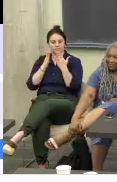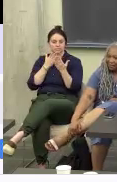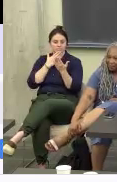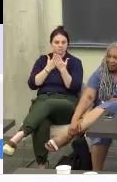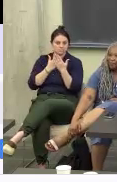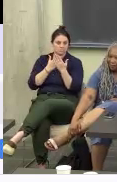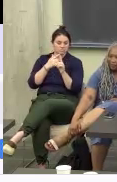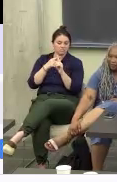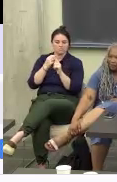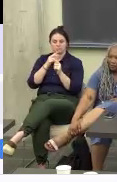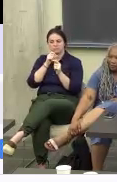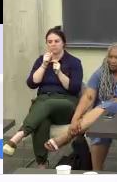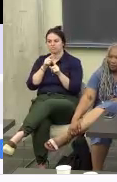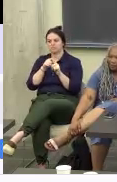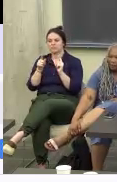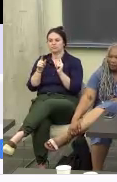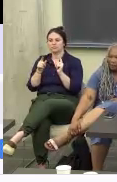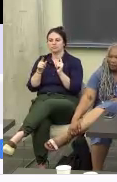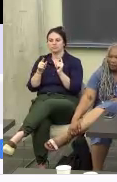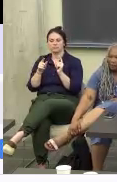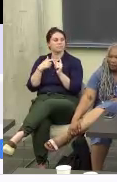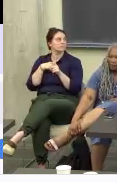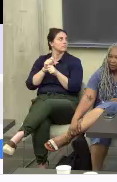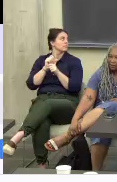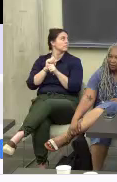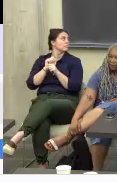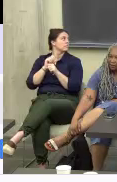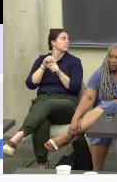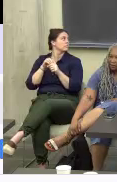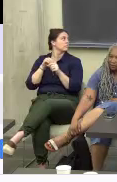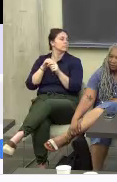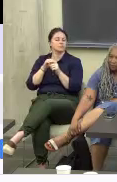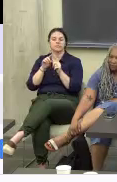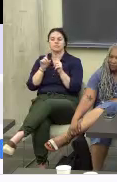inside the box and working inside the box and You know, we talk about a really supportive